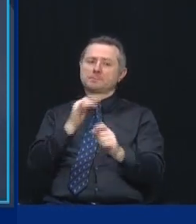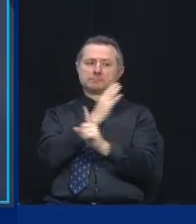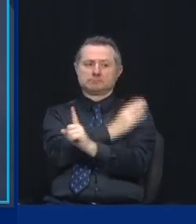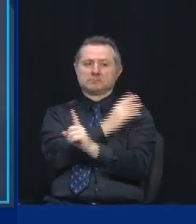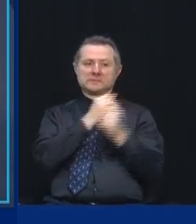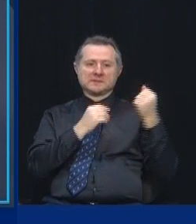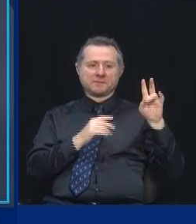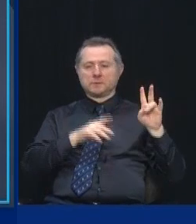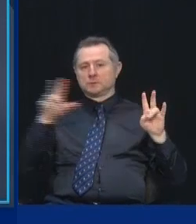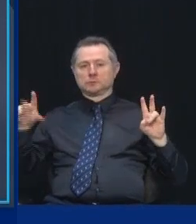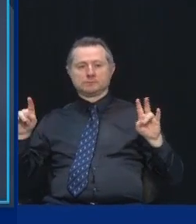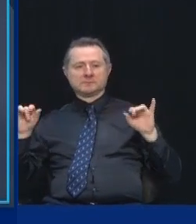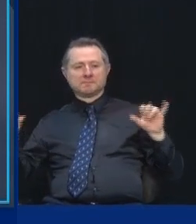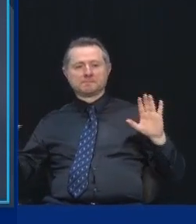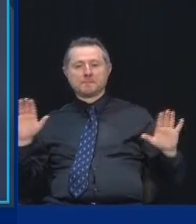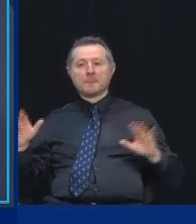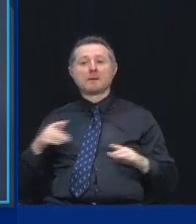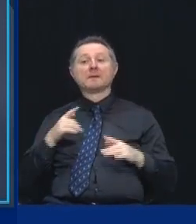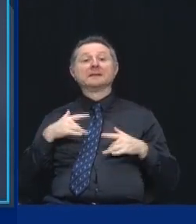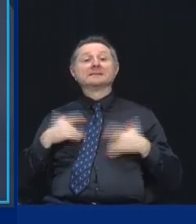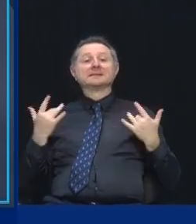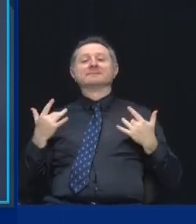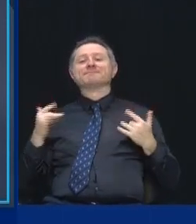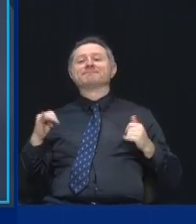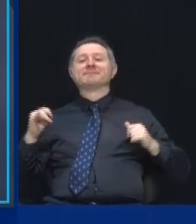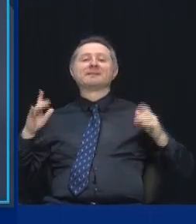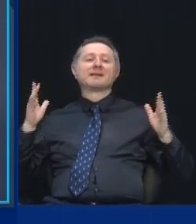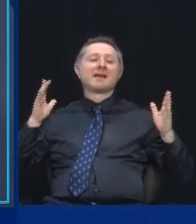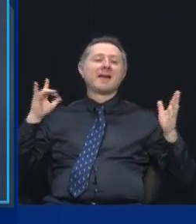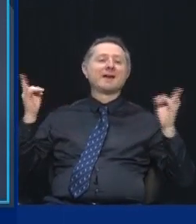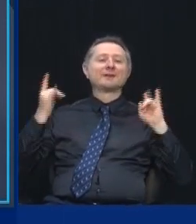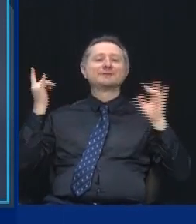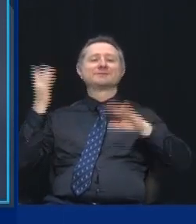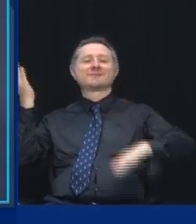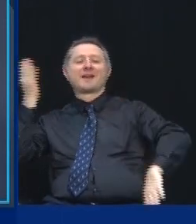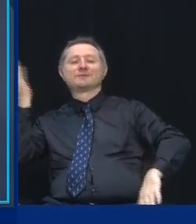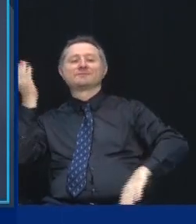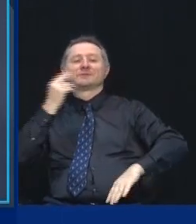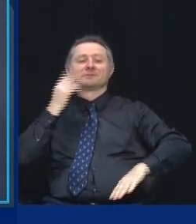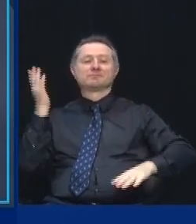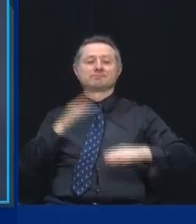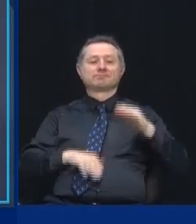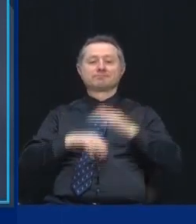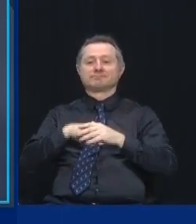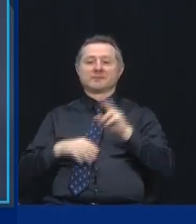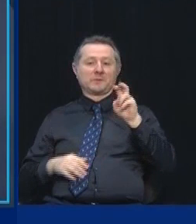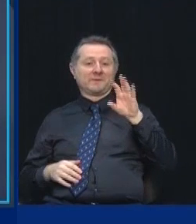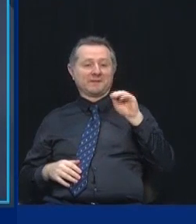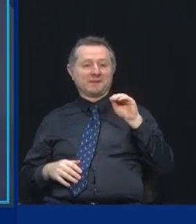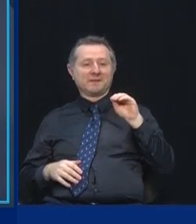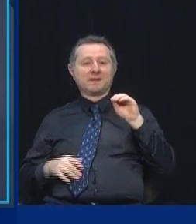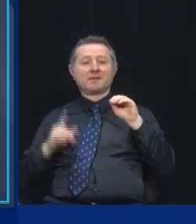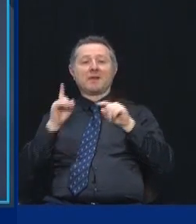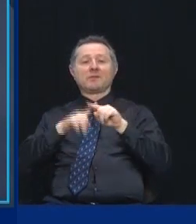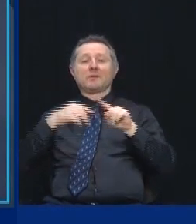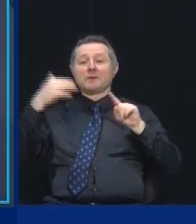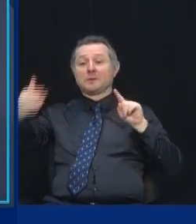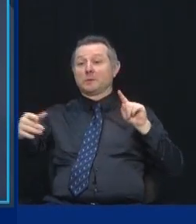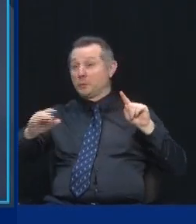CURFEW IS LIFTED MAY 31st. SO, WE GO RIGHT BACK TO THE OLD RULES.